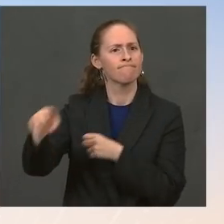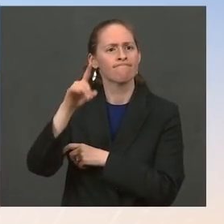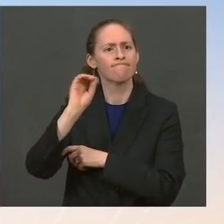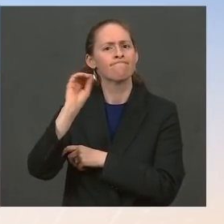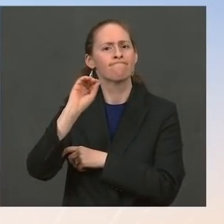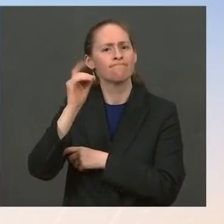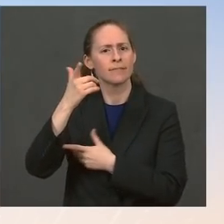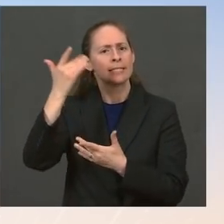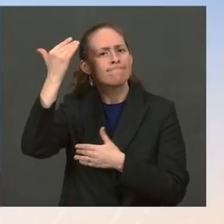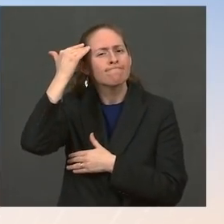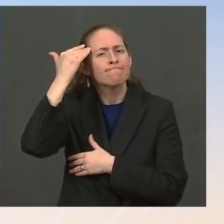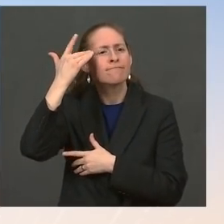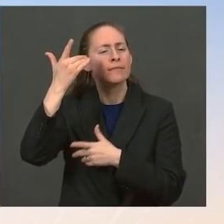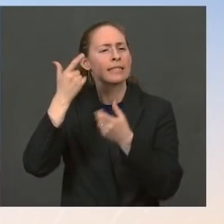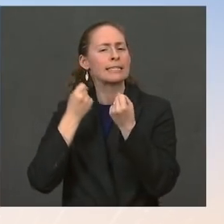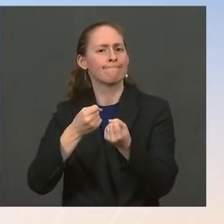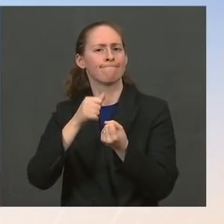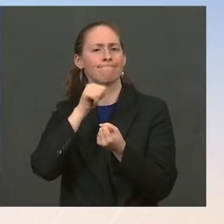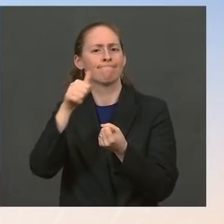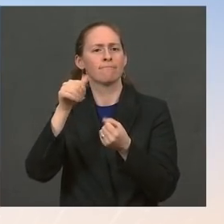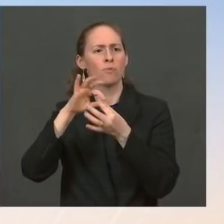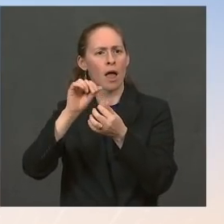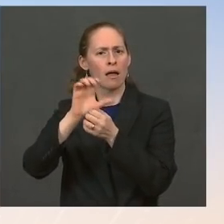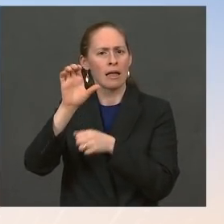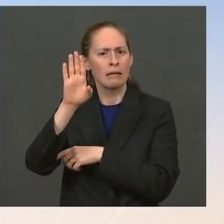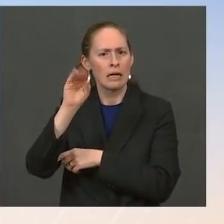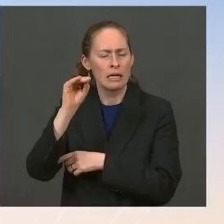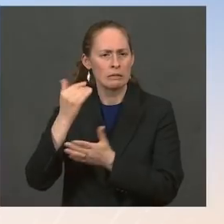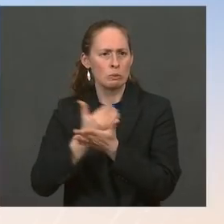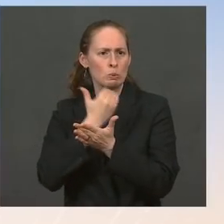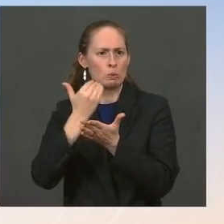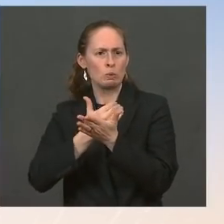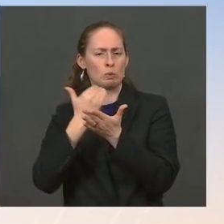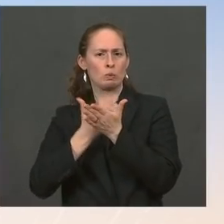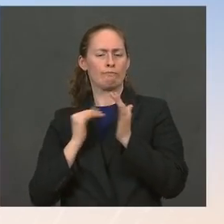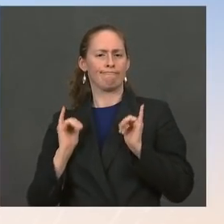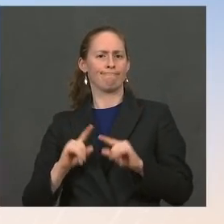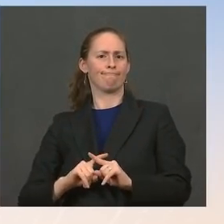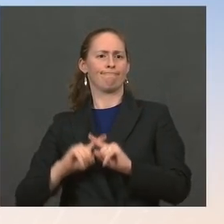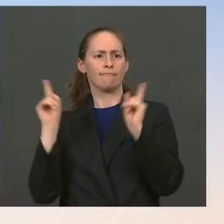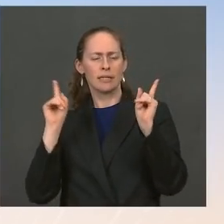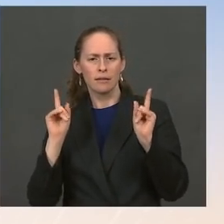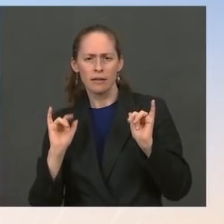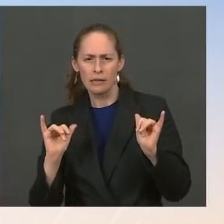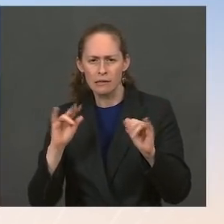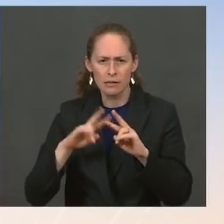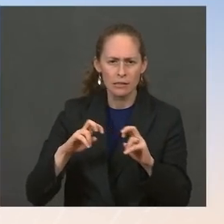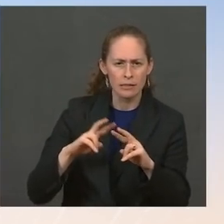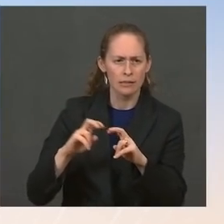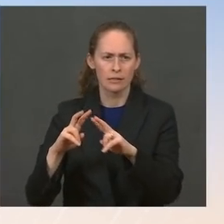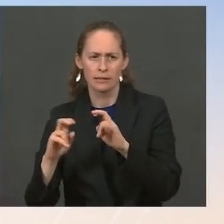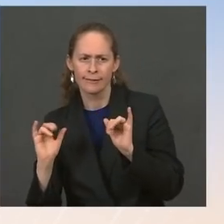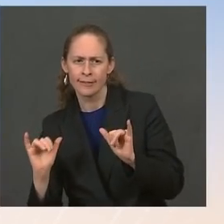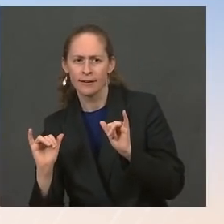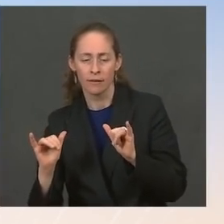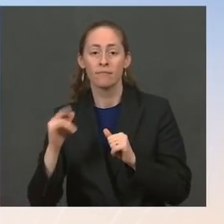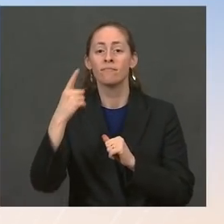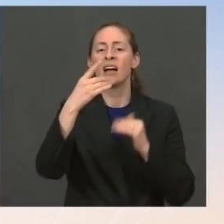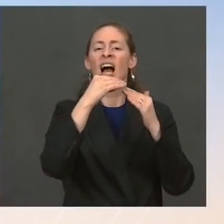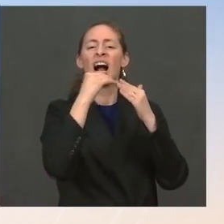That's something that economists across the board have noted. That's something that leaders on the Hill -- Democrats and Republicans -- have been briefed on for several months now.